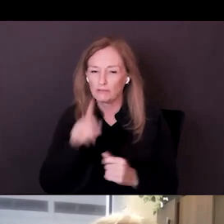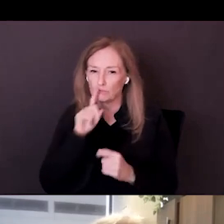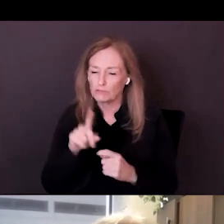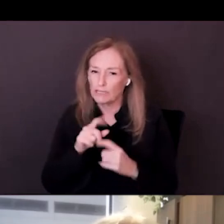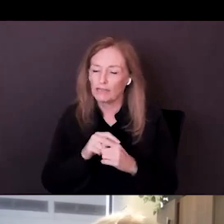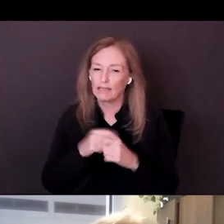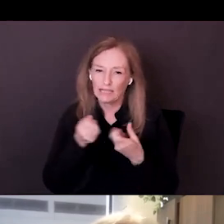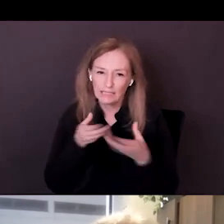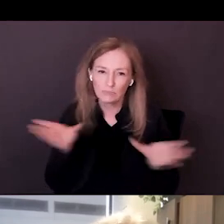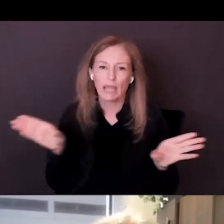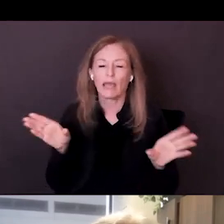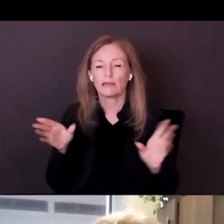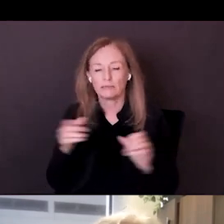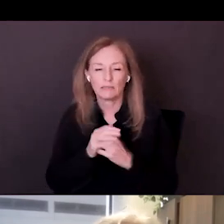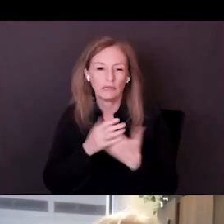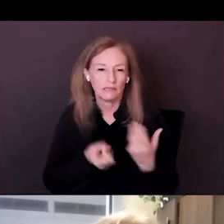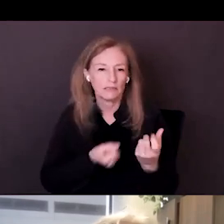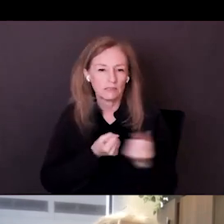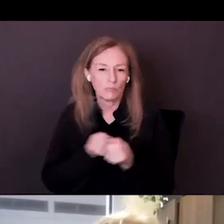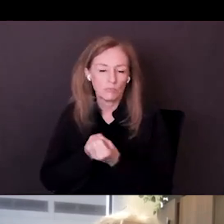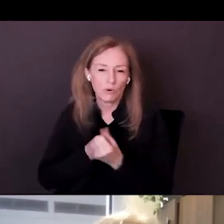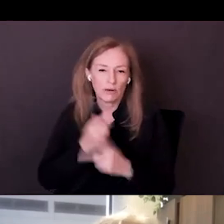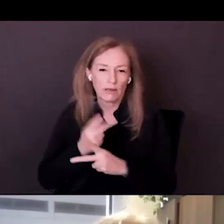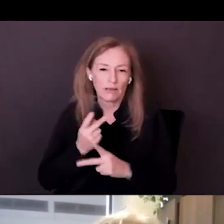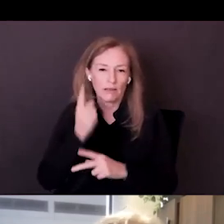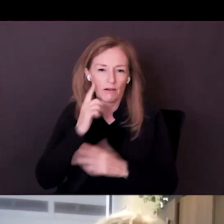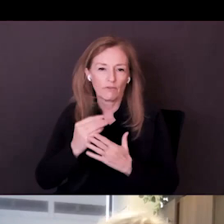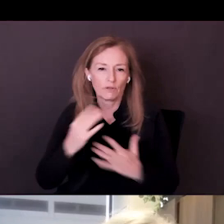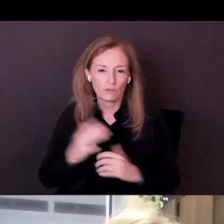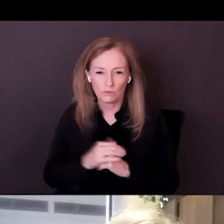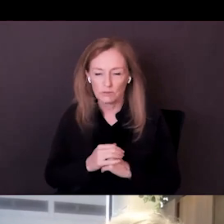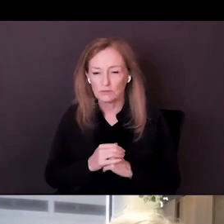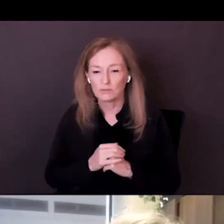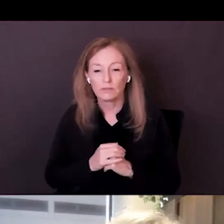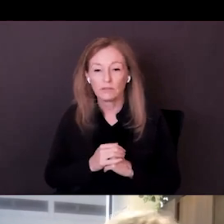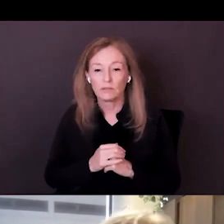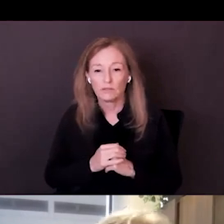CULTURE OF CARE FOR STUDENTS. WE GO BACK TO -- MENTAL HEALTH